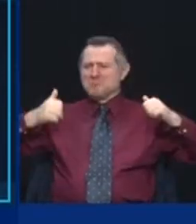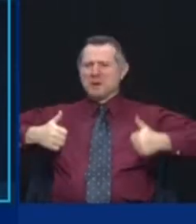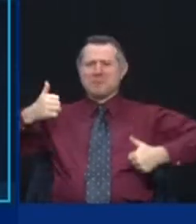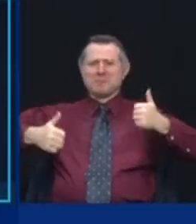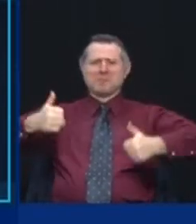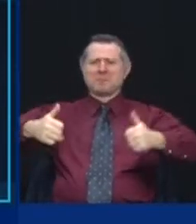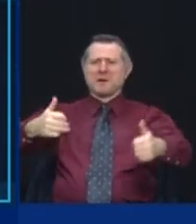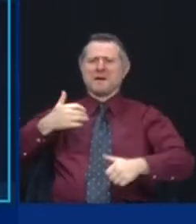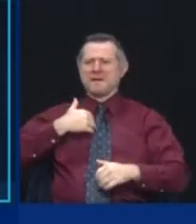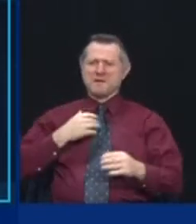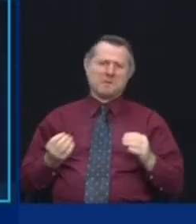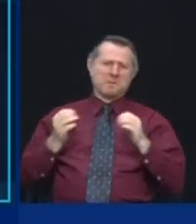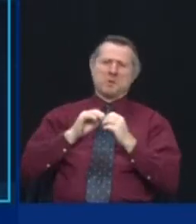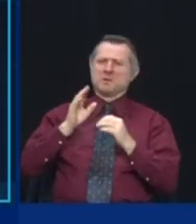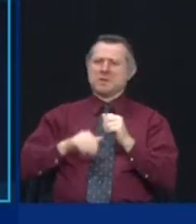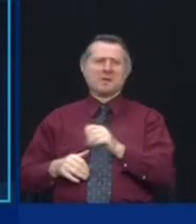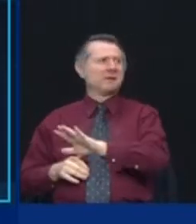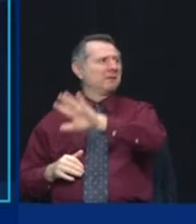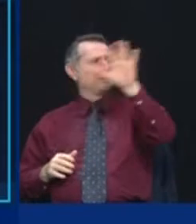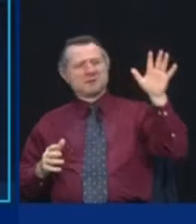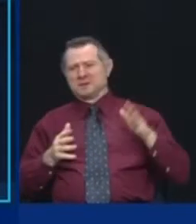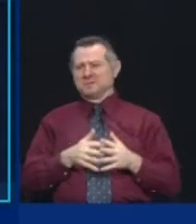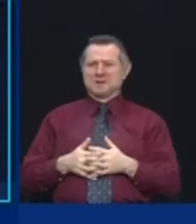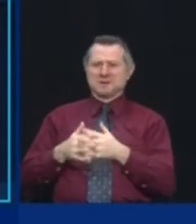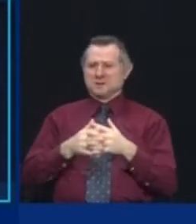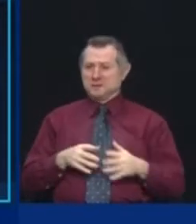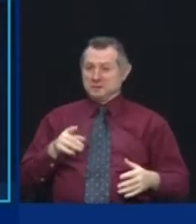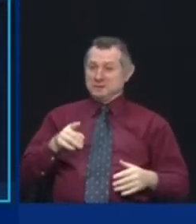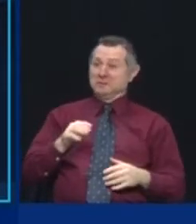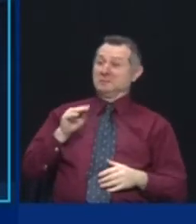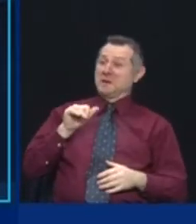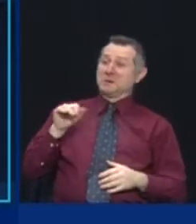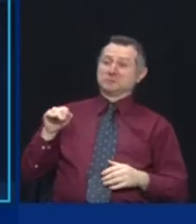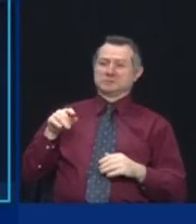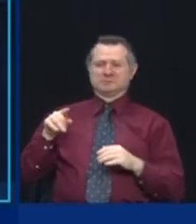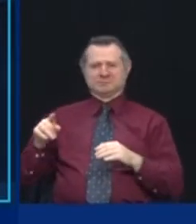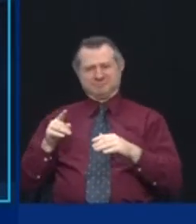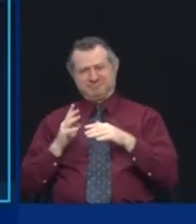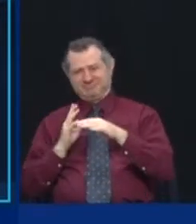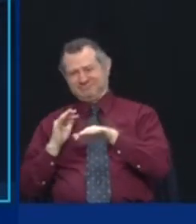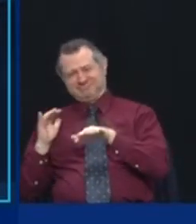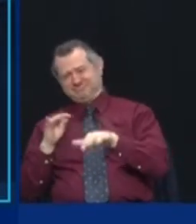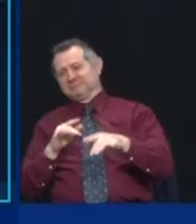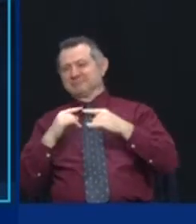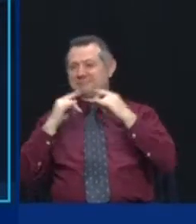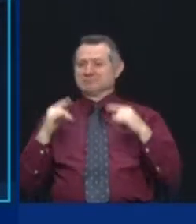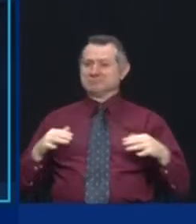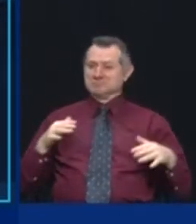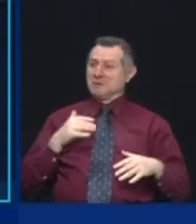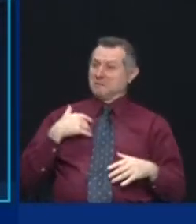EVERYBODY IS ELIGIBLE. WE HAVE ONE OF THE MOST EXTENSIVE DISTRIBUTION SITES IN THE UNITED STATES OF AMERICA.